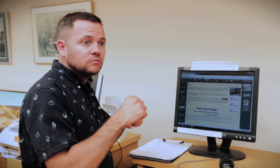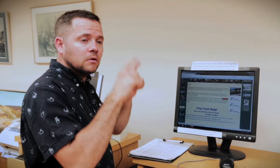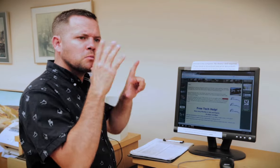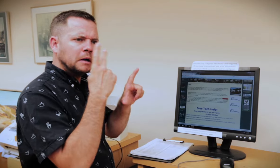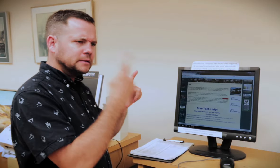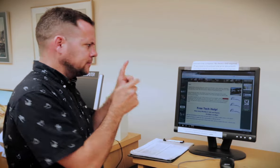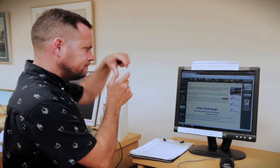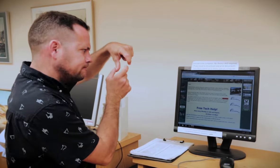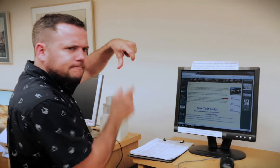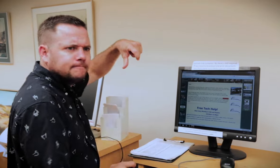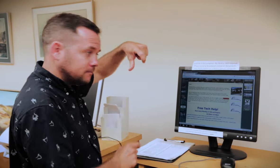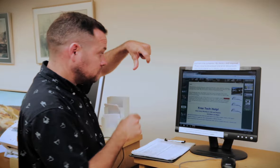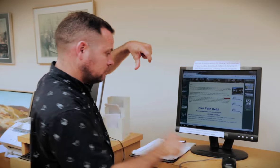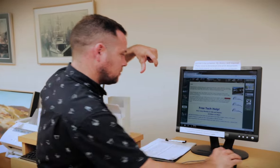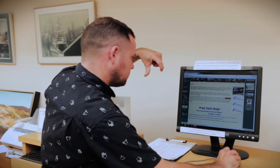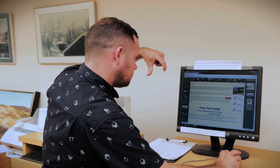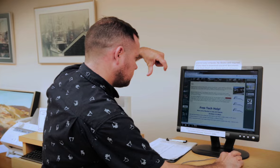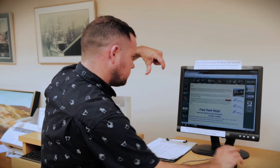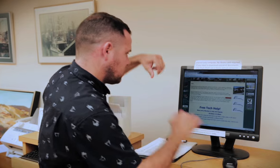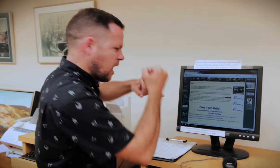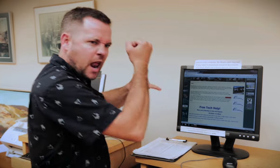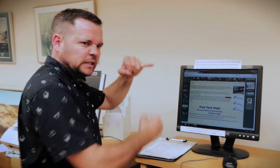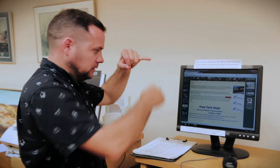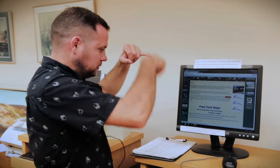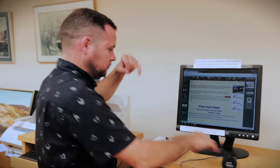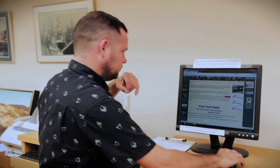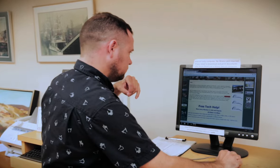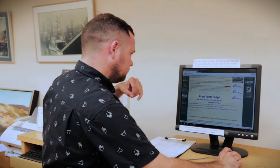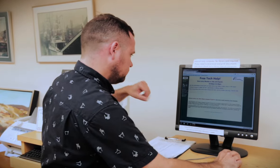There is a left column on the website. Go down to the bottom.